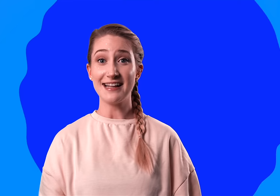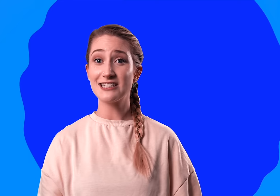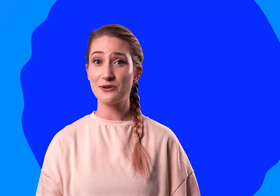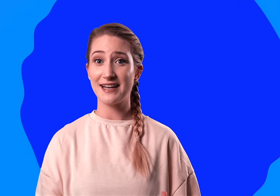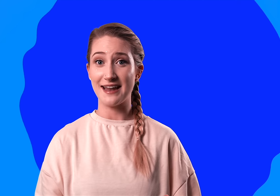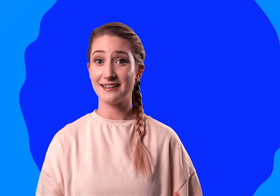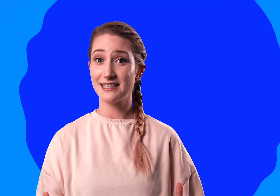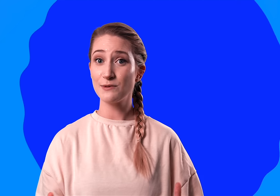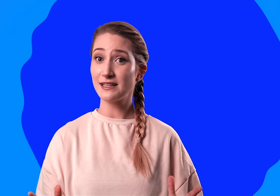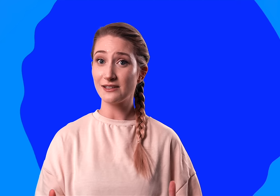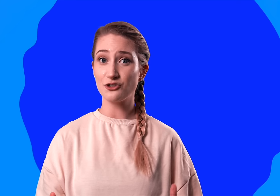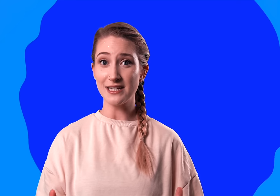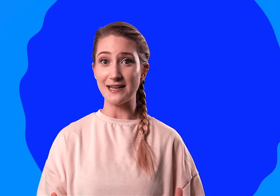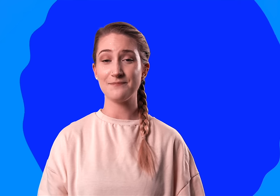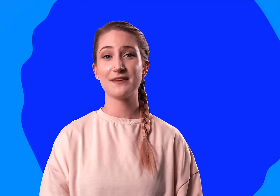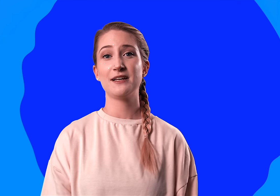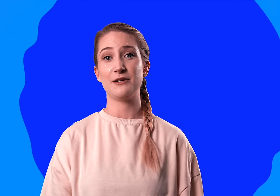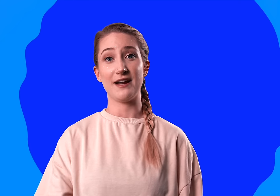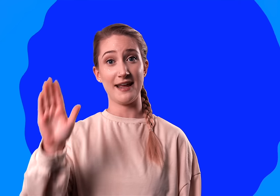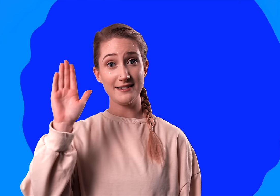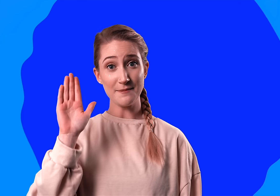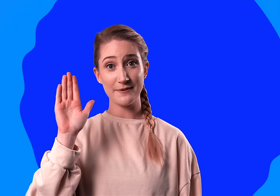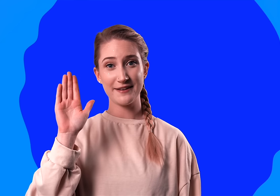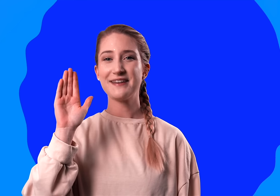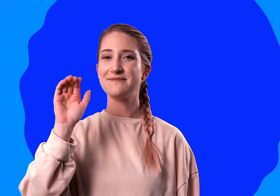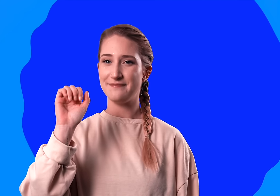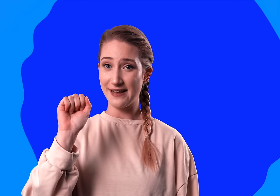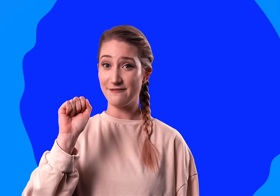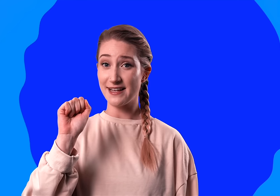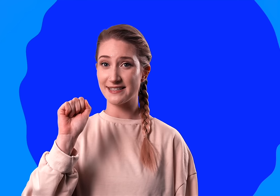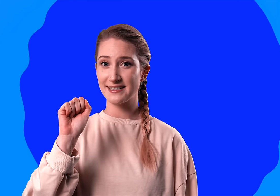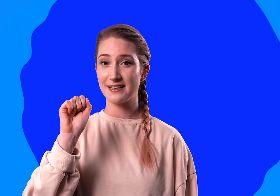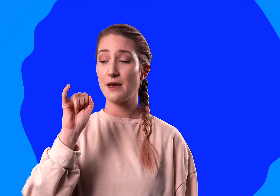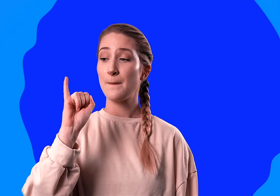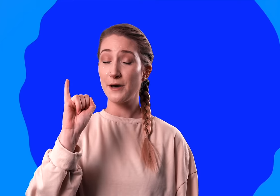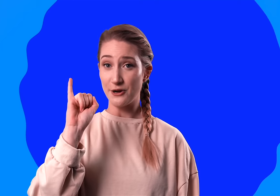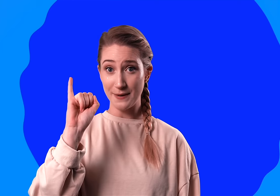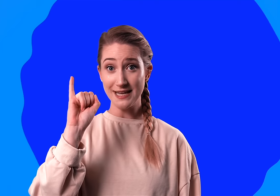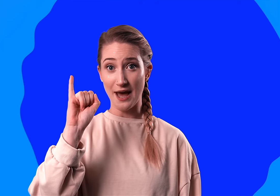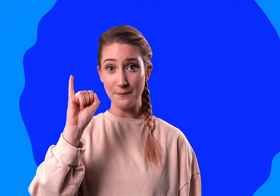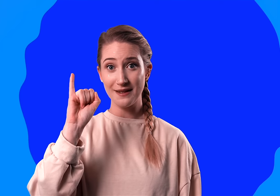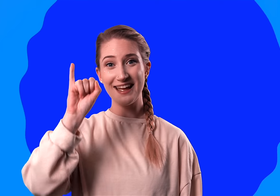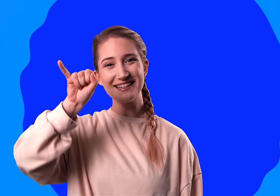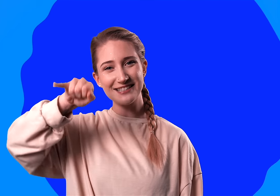Now let's do it again, cause this one's a little tricky. Put your hand up, and make a fist. Put your pinky up, and scoop!